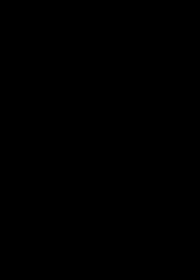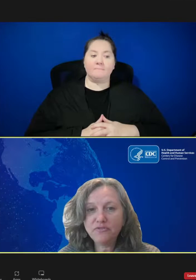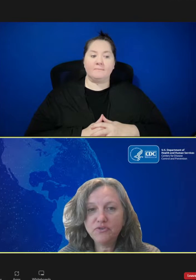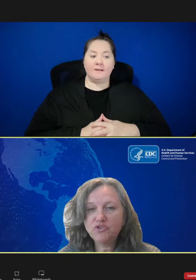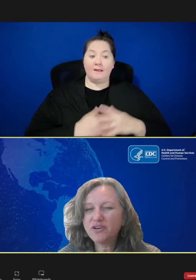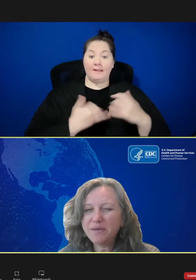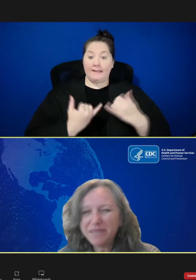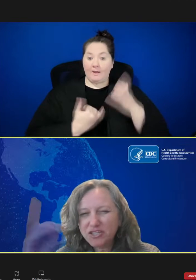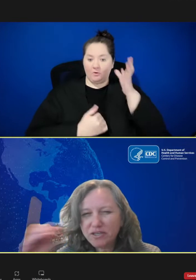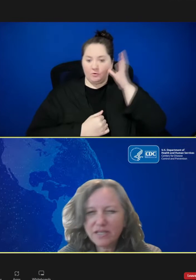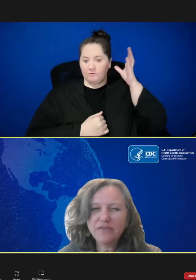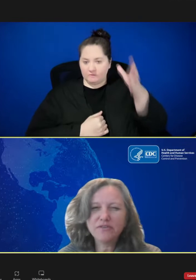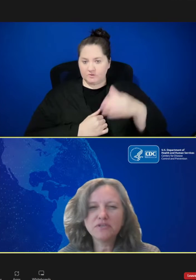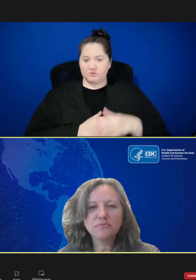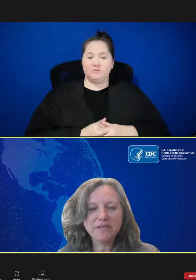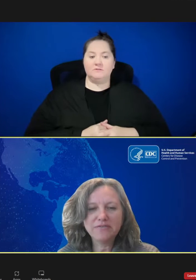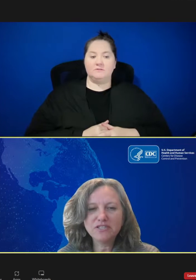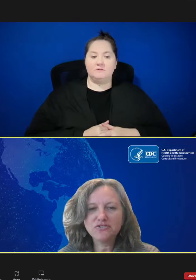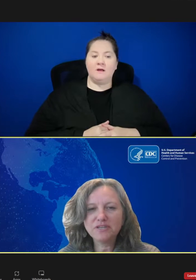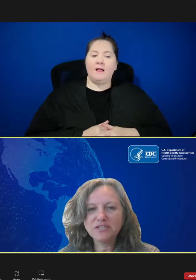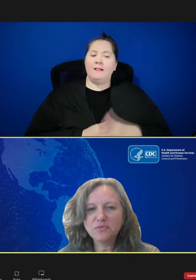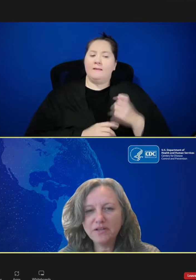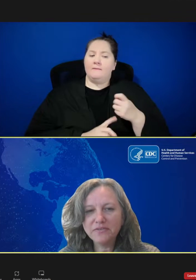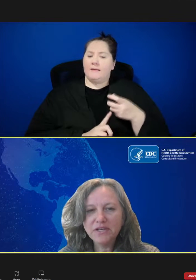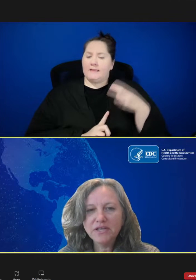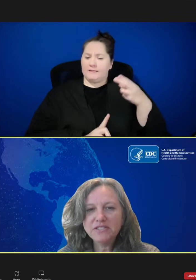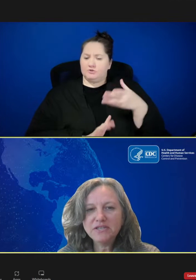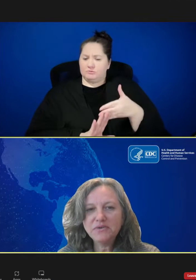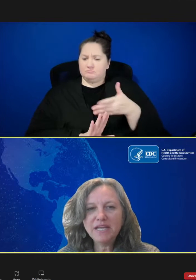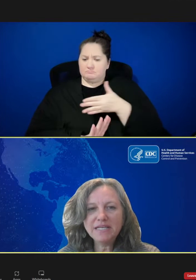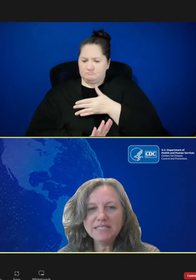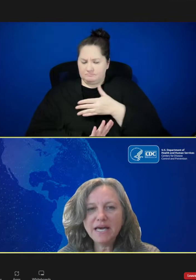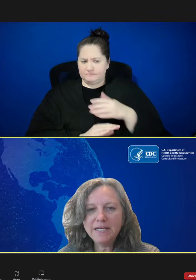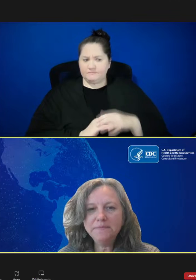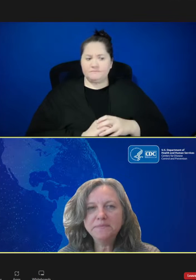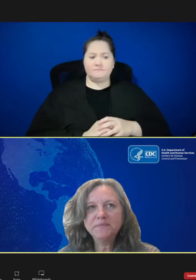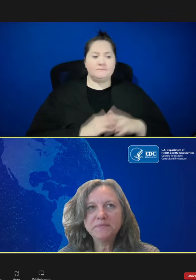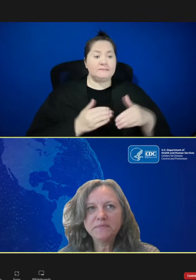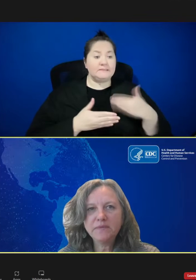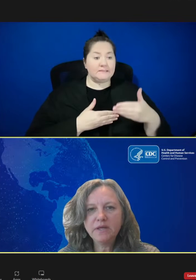the Future. And I'm actually going to give a little bit of history as well. So, next slide.